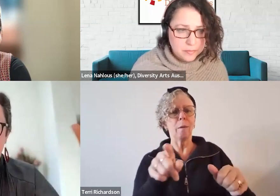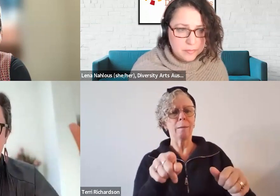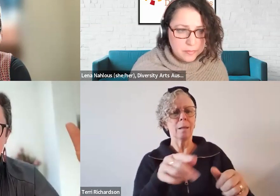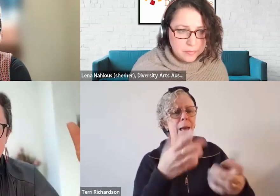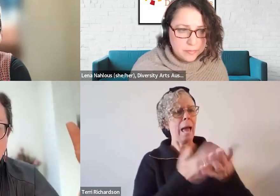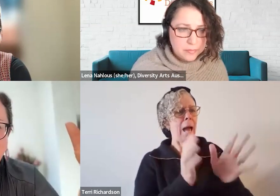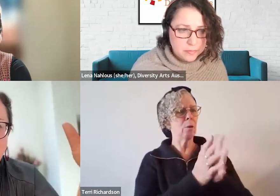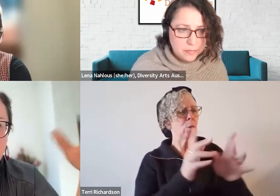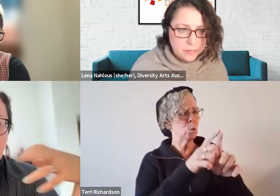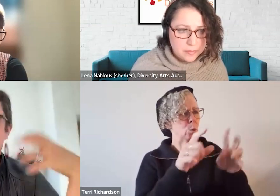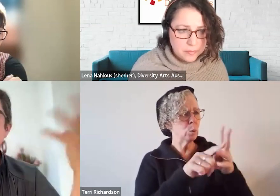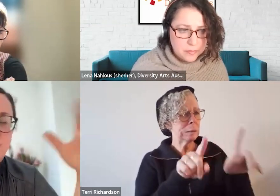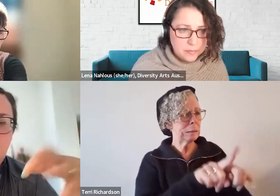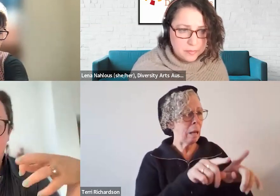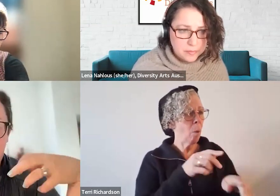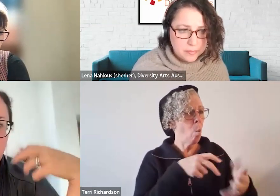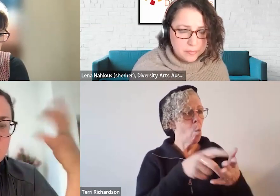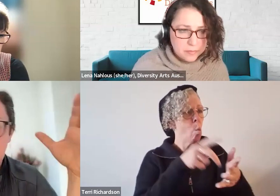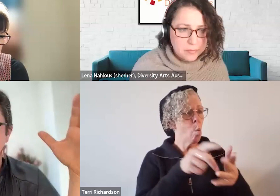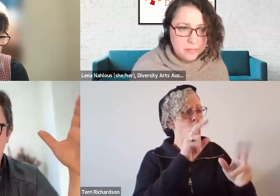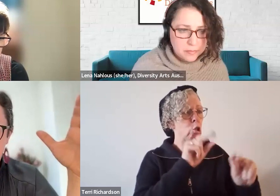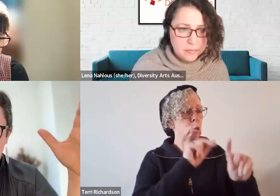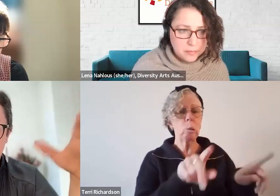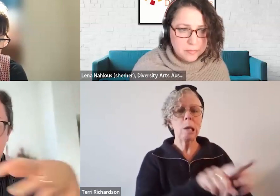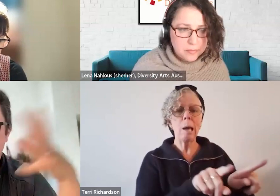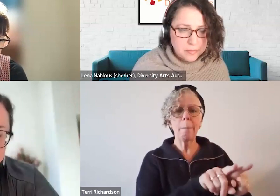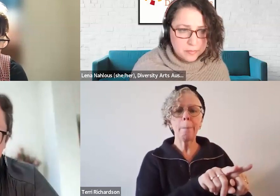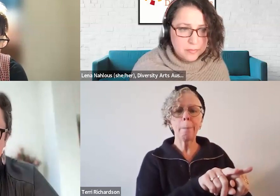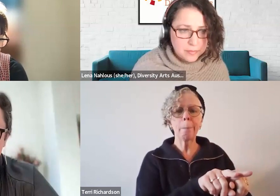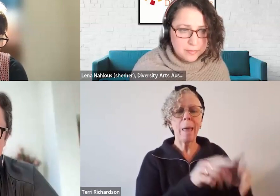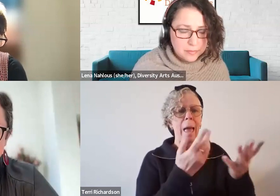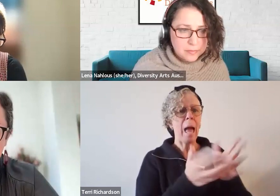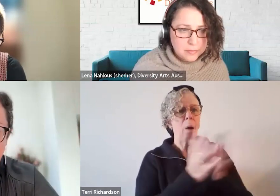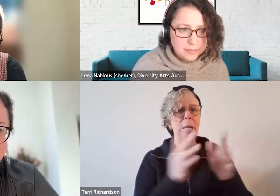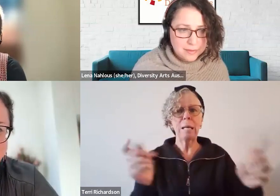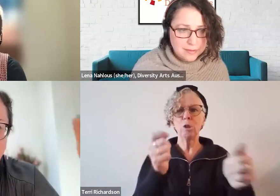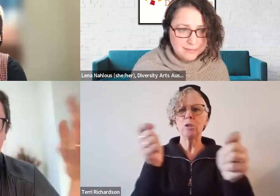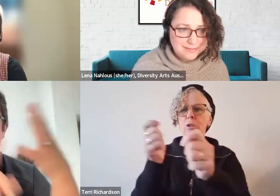So how can we say that we have brave or innovative or transformative principles that all of us have in our strategic plans,